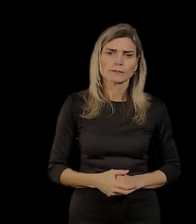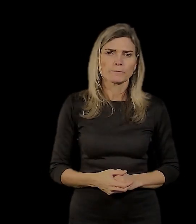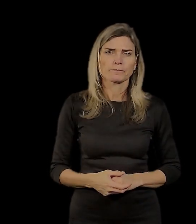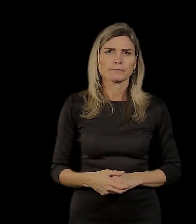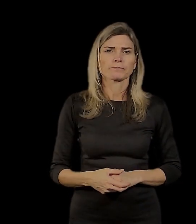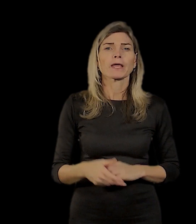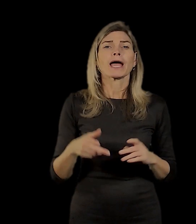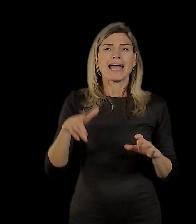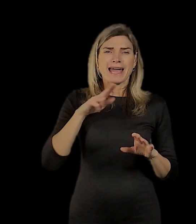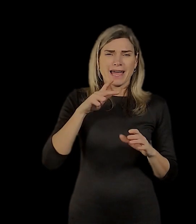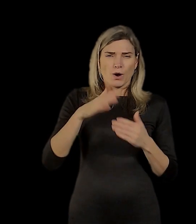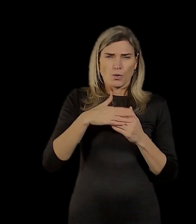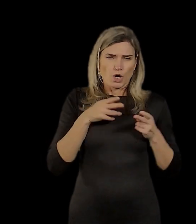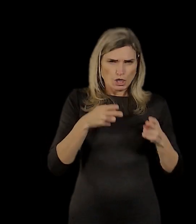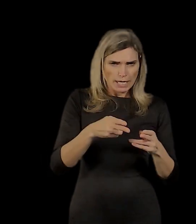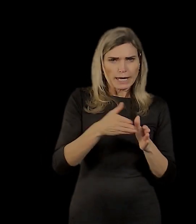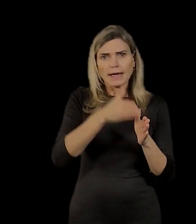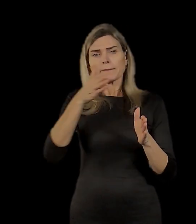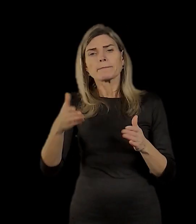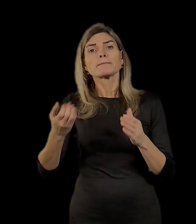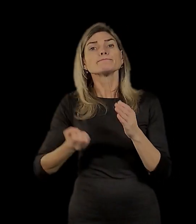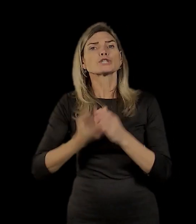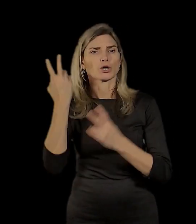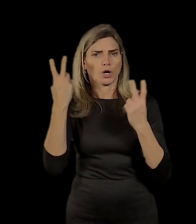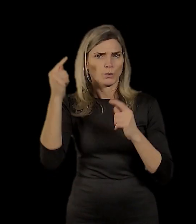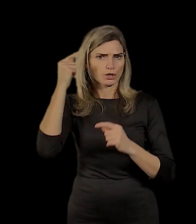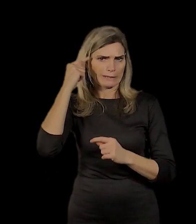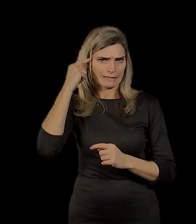they changed their shape significantly several times. When